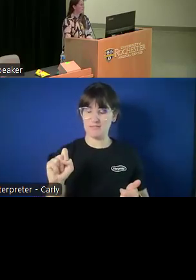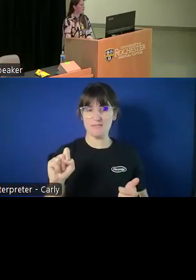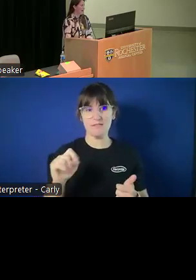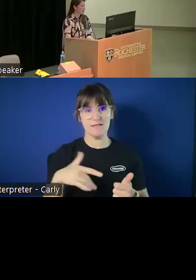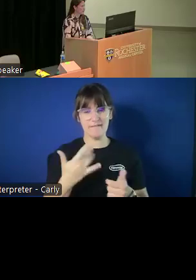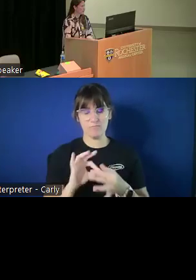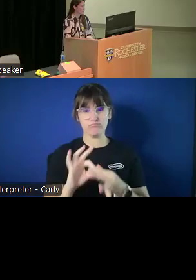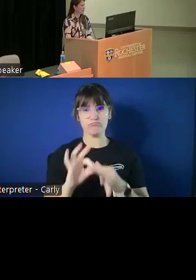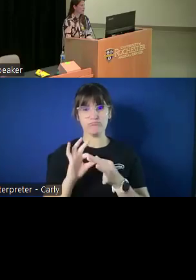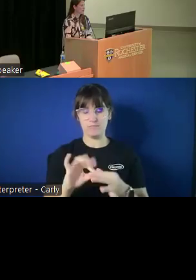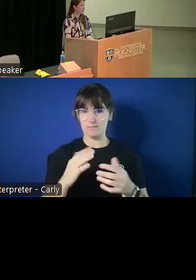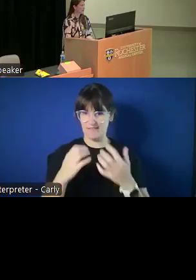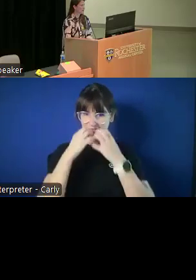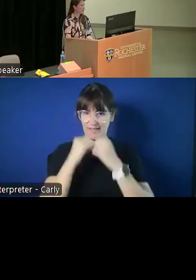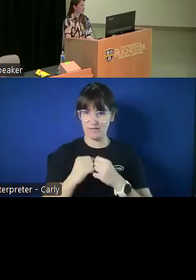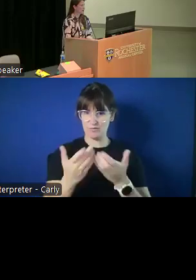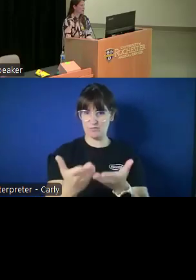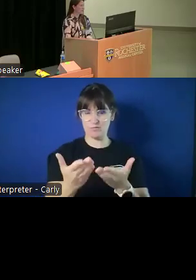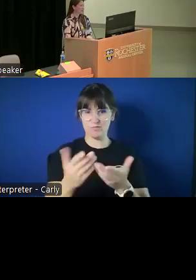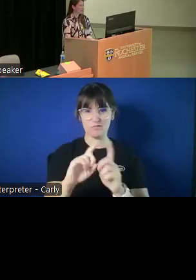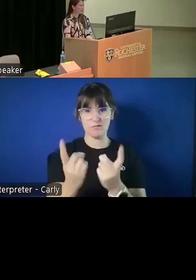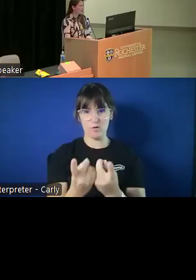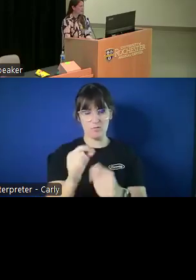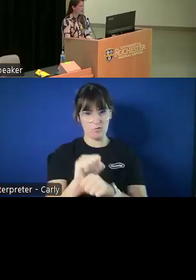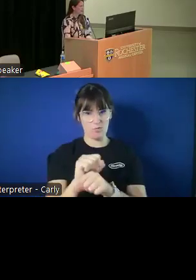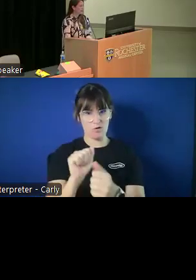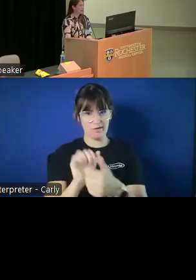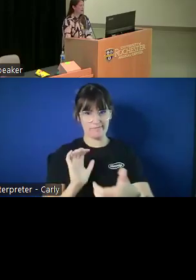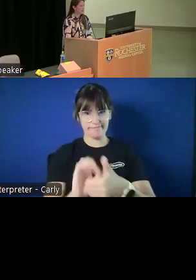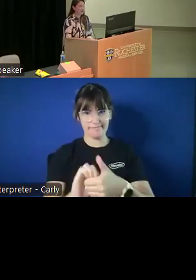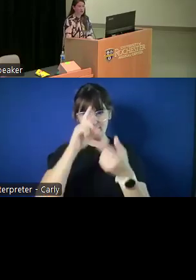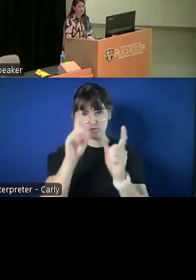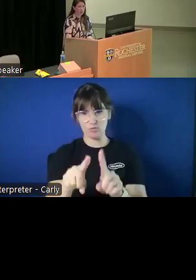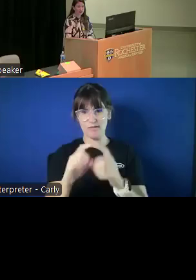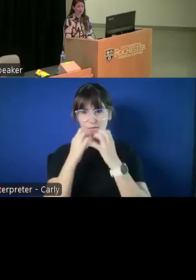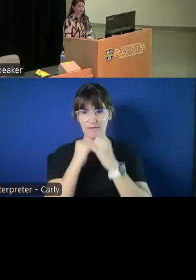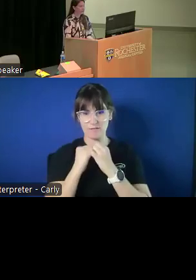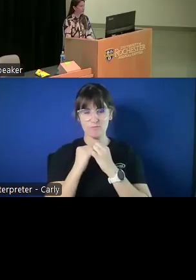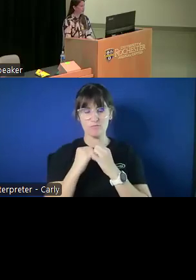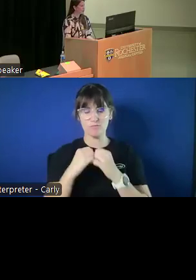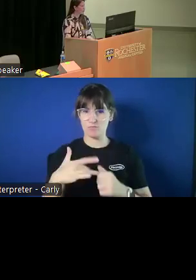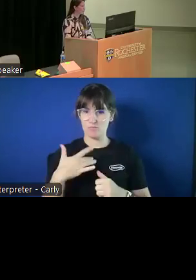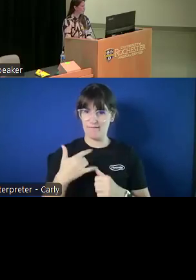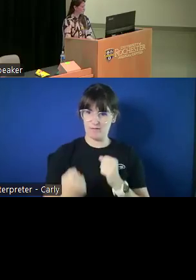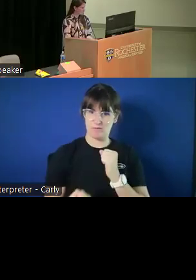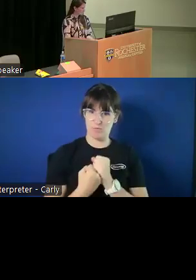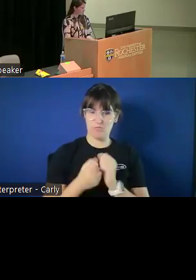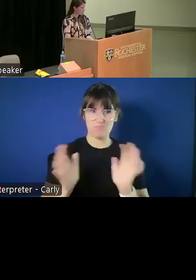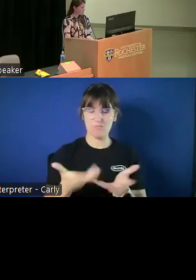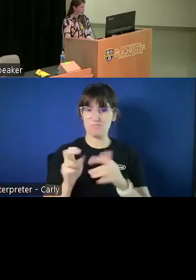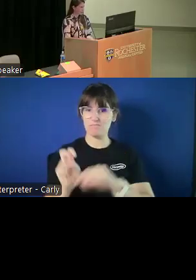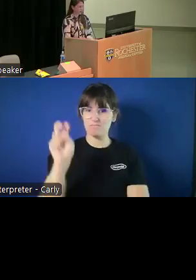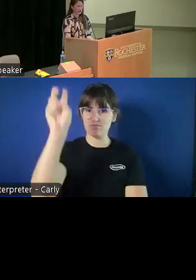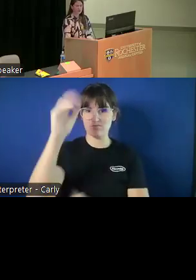um values uh of the department that you're in um are you supported in your career to grow uh